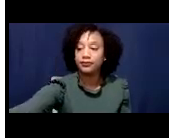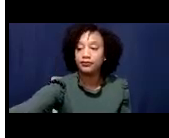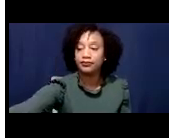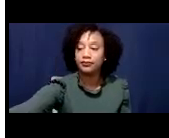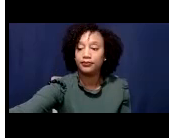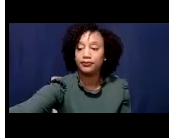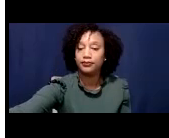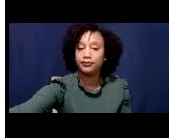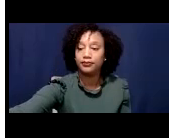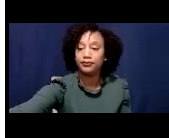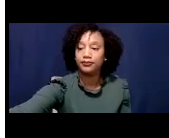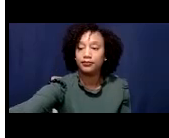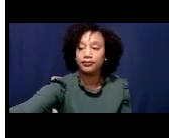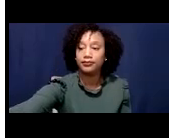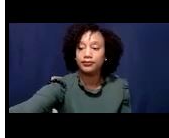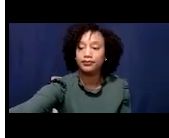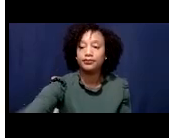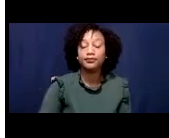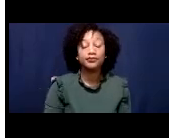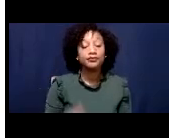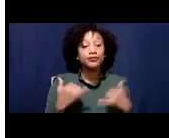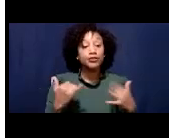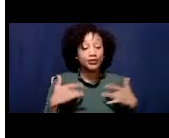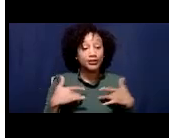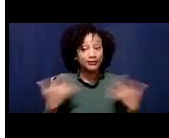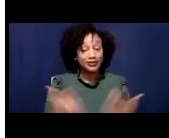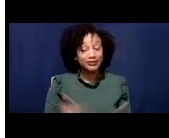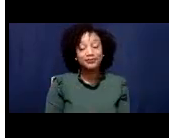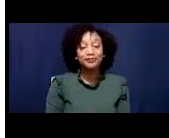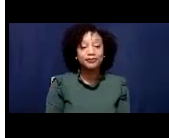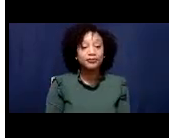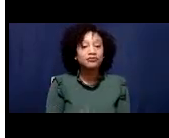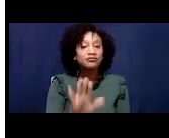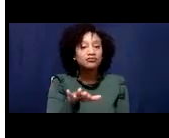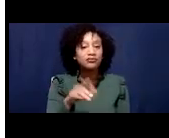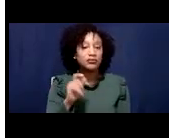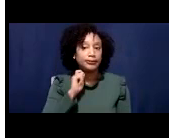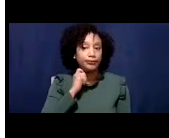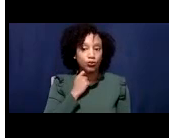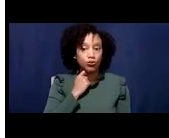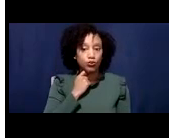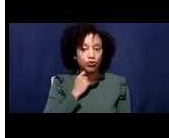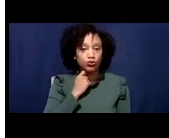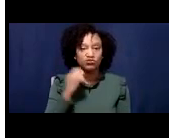Some housekeeping for today's webinar, please keep your microphone muted for the presentation